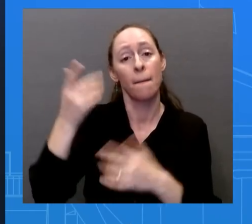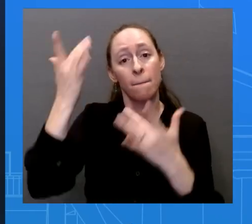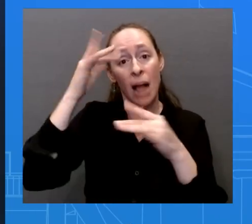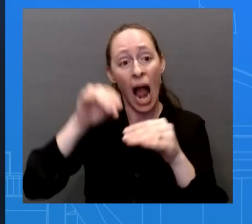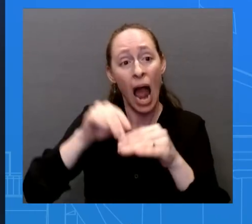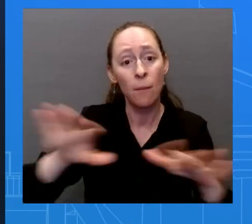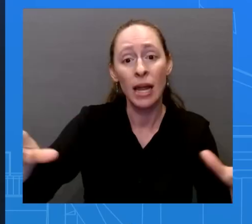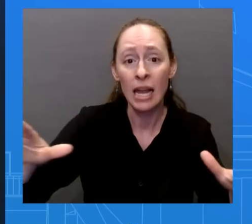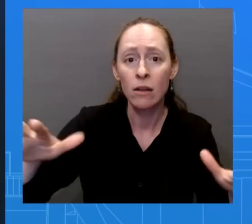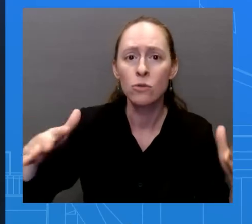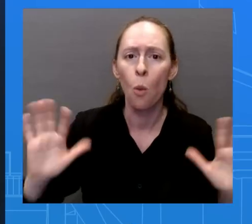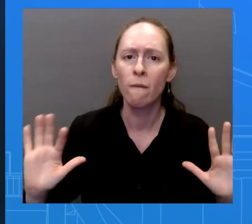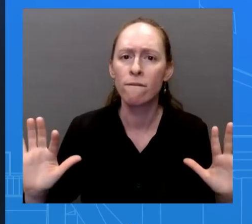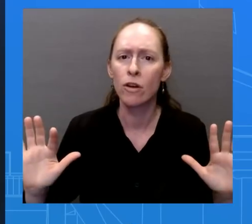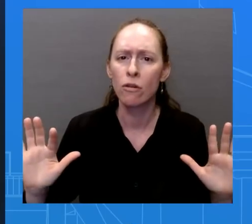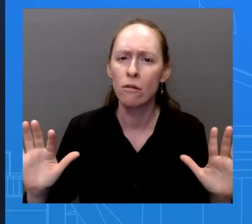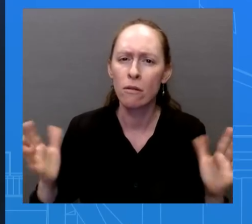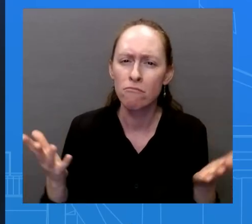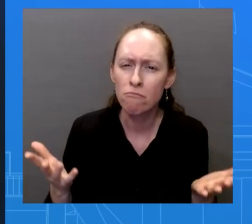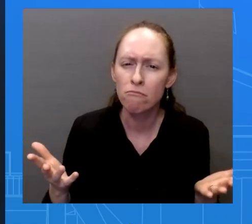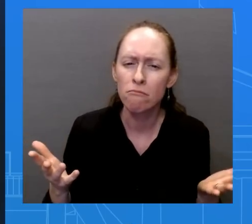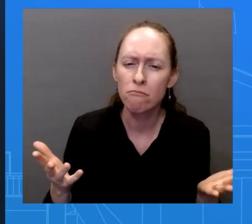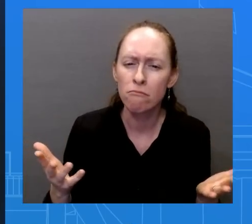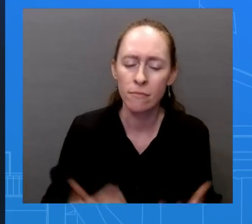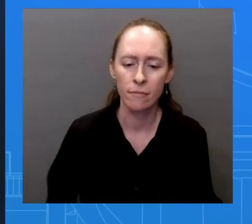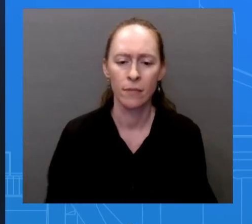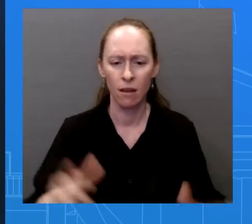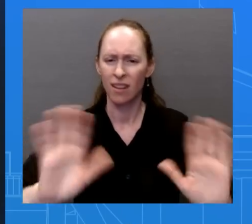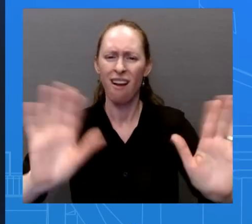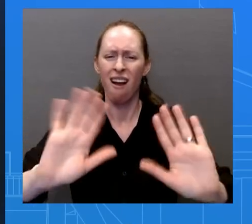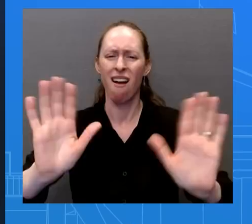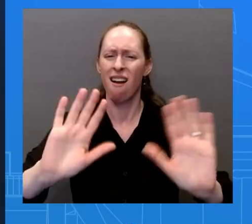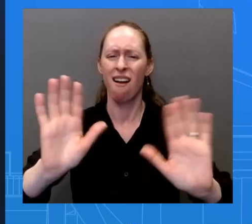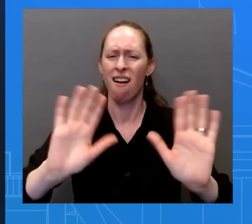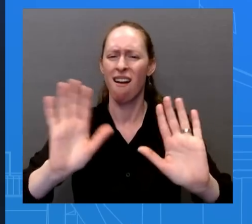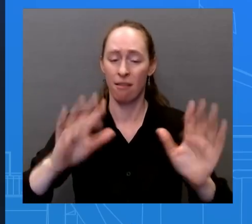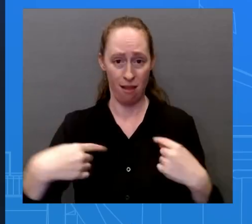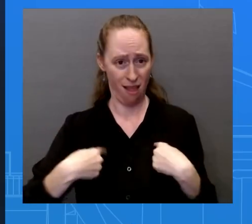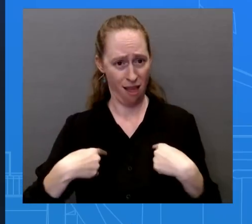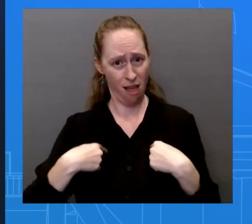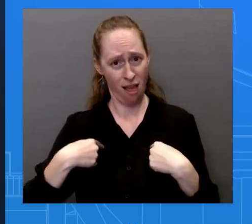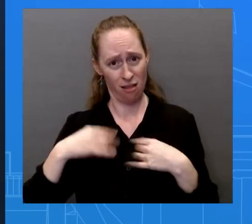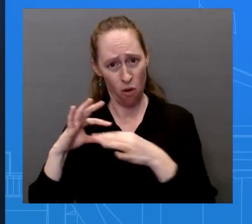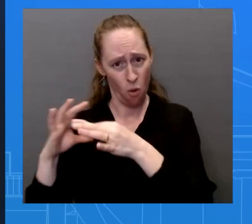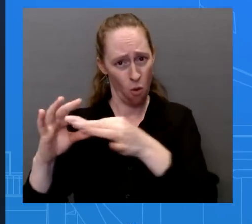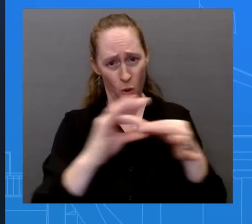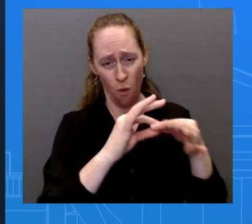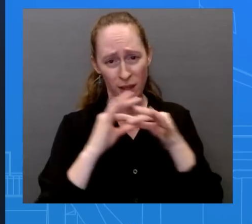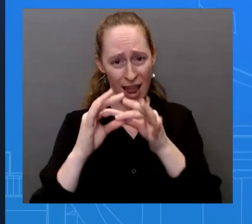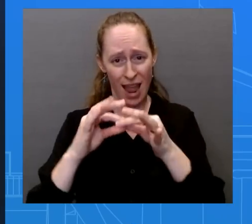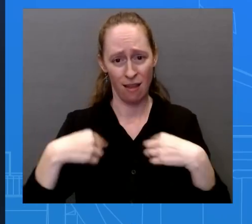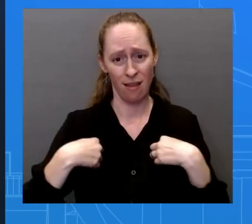I am the COVID Response Coordinator. We are doing a lot of work to fight COVID. Right? Hundreds of Americans are still dying every day.